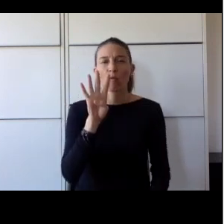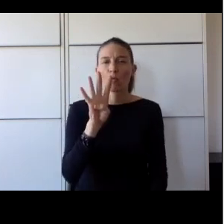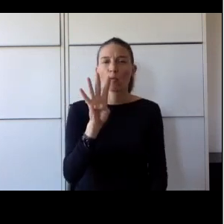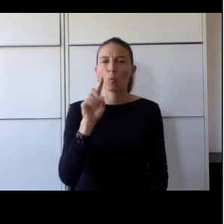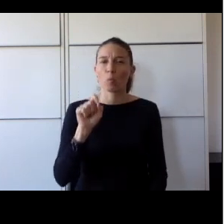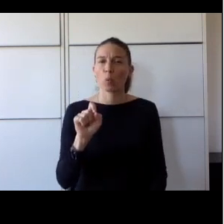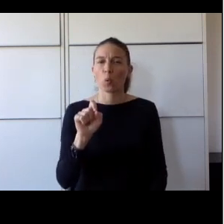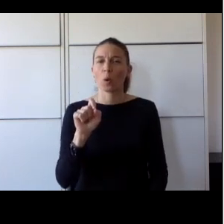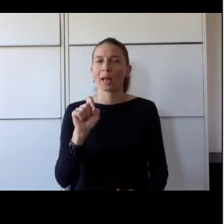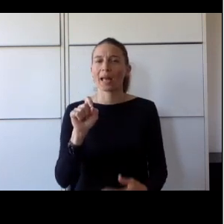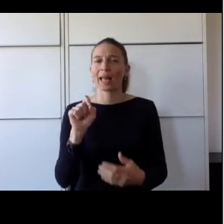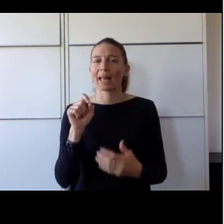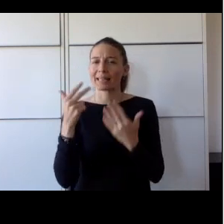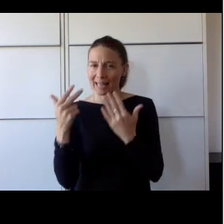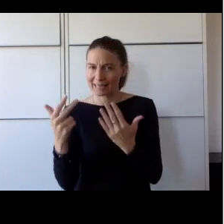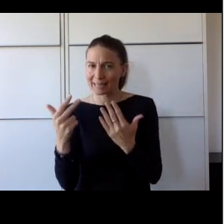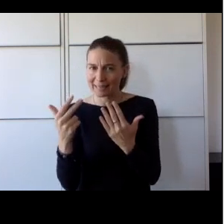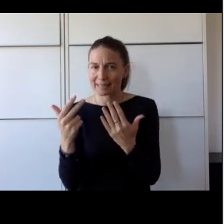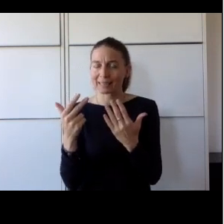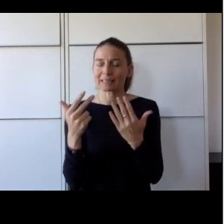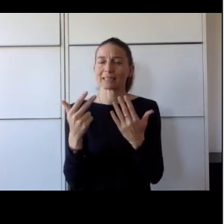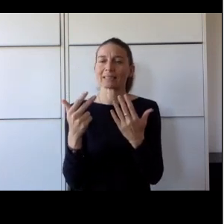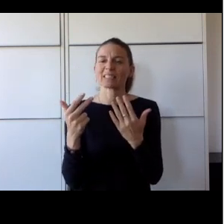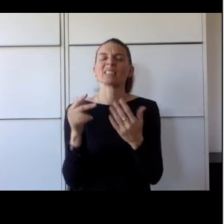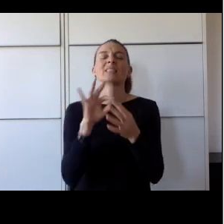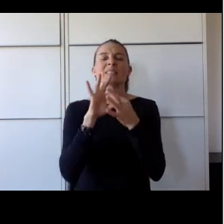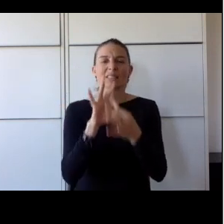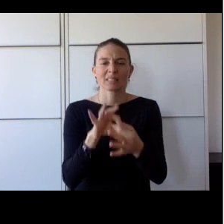which talks about accessibility of the emergency number 112.